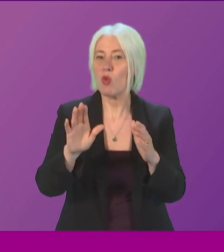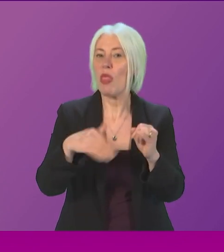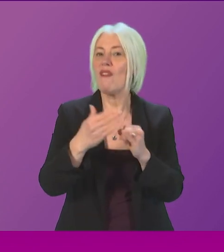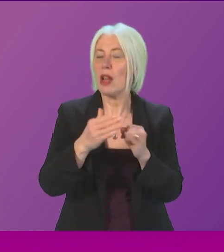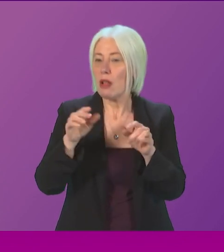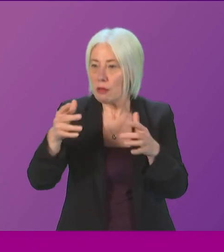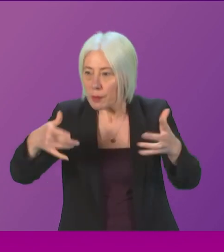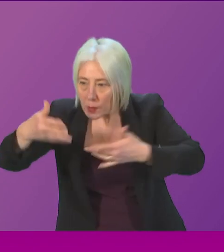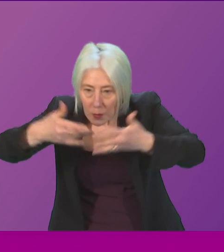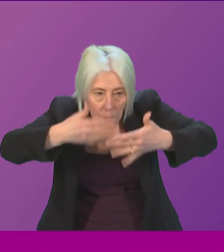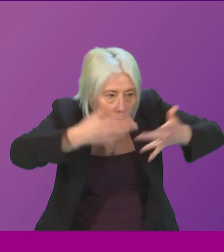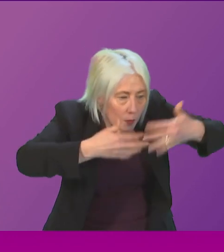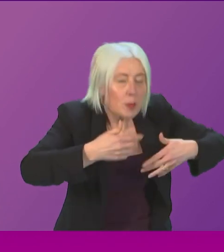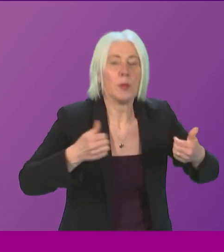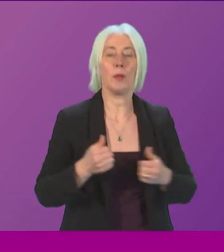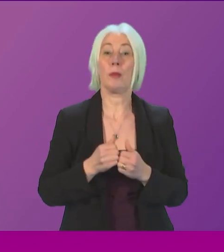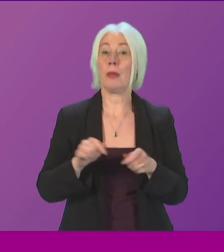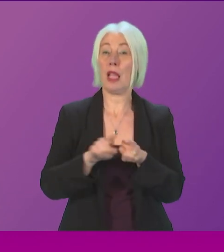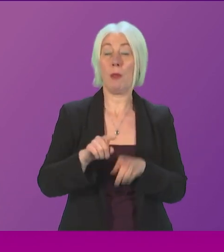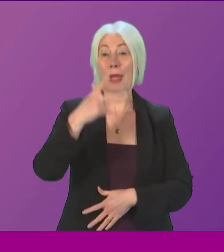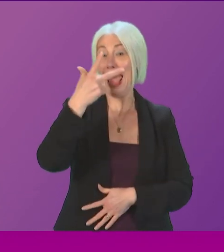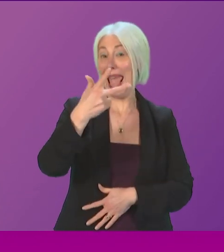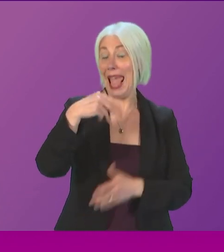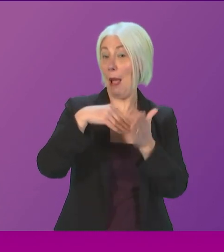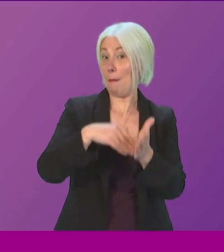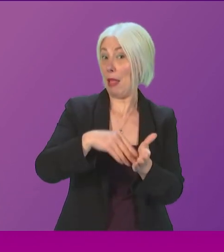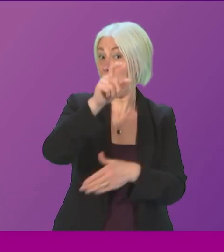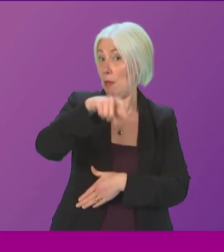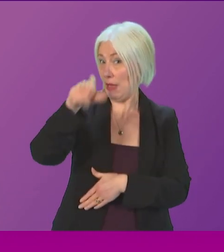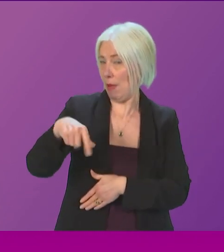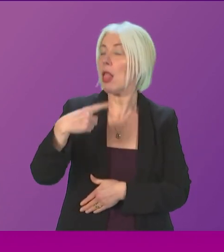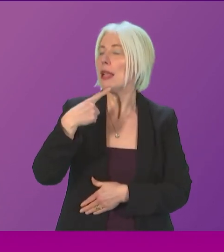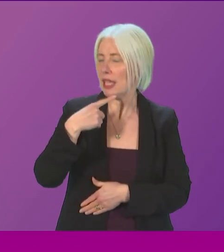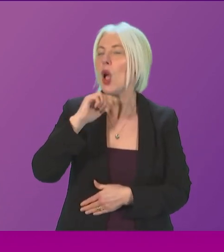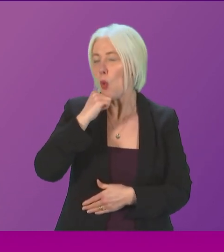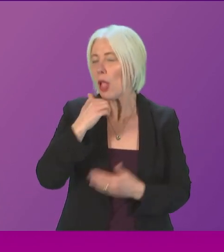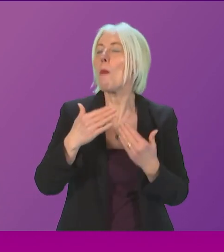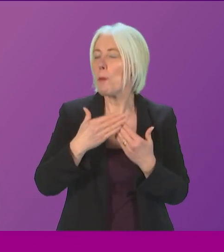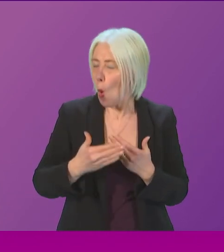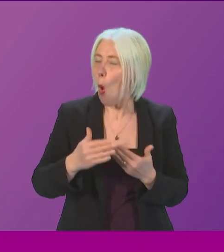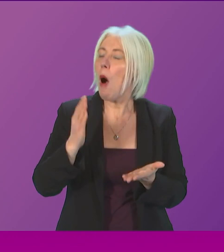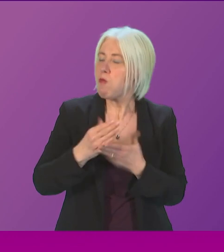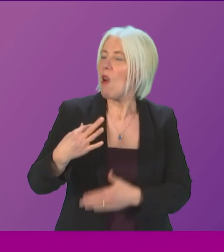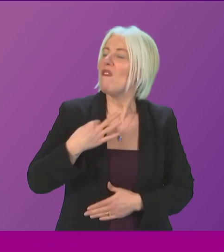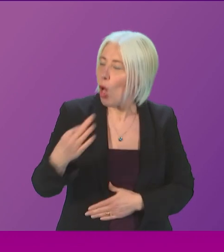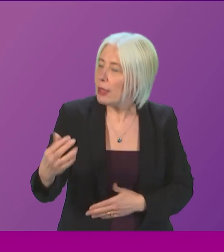It has been reported that almost 8 million people have said that they will, as a result of that celebration, be more likely to volunteer and help out.